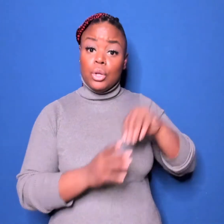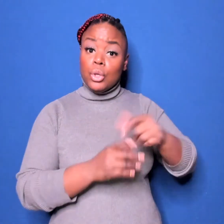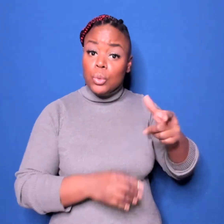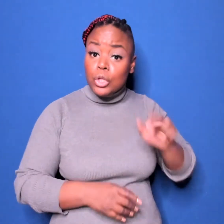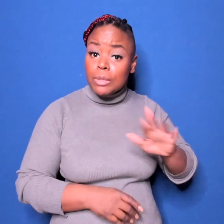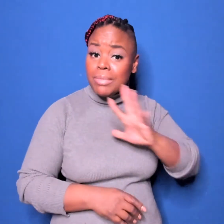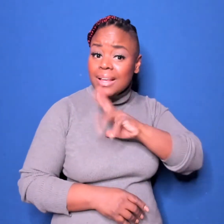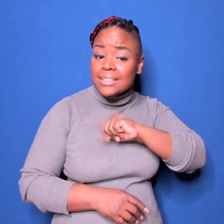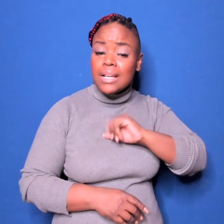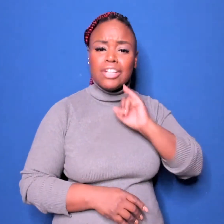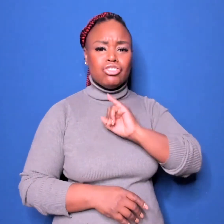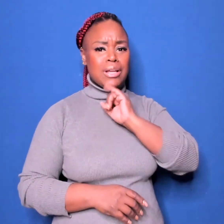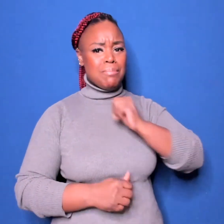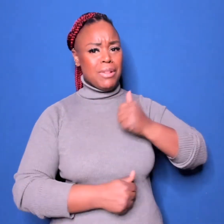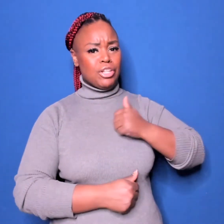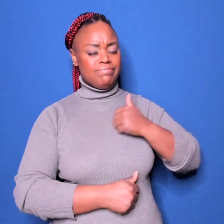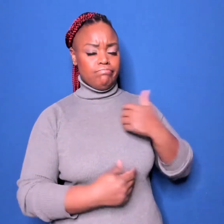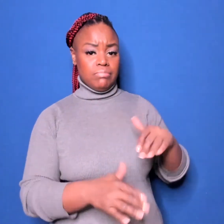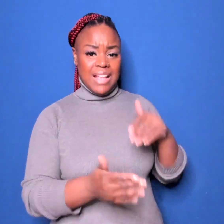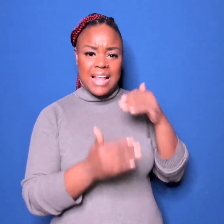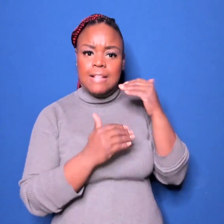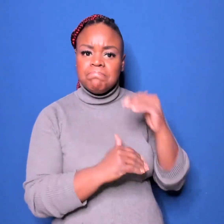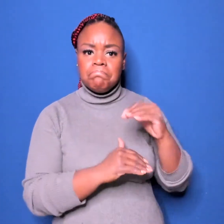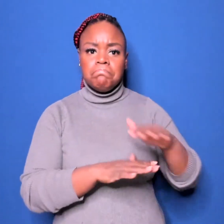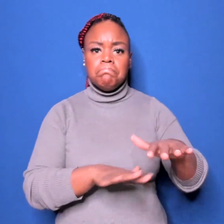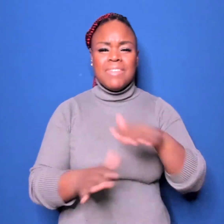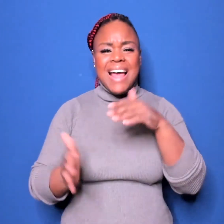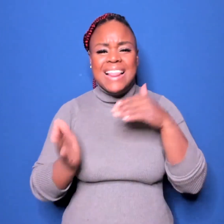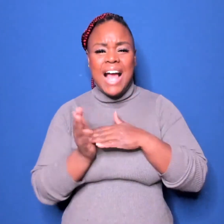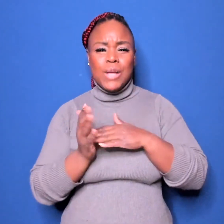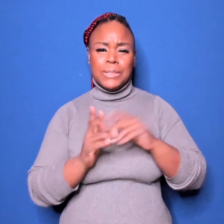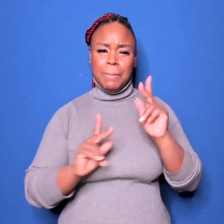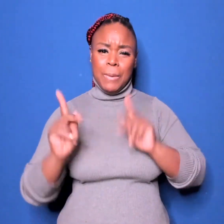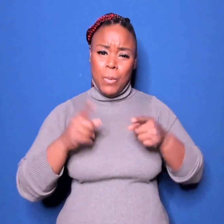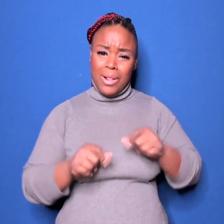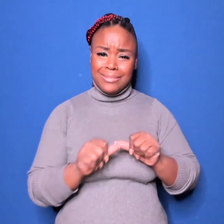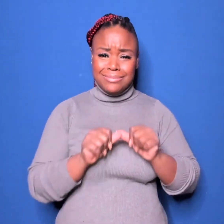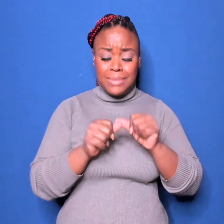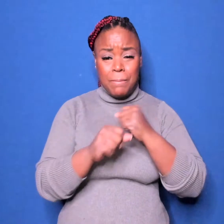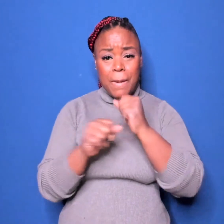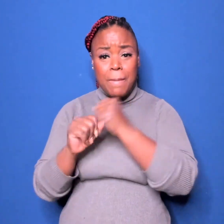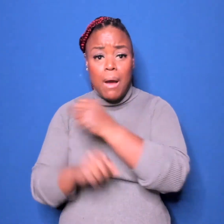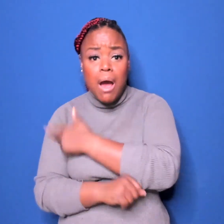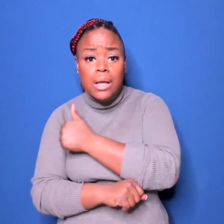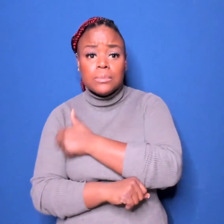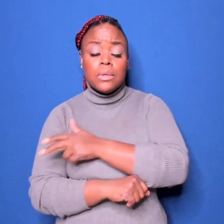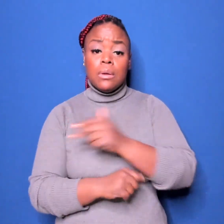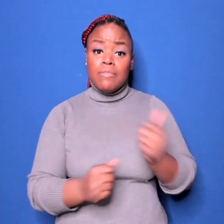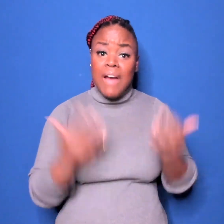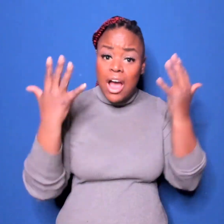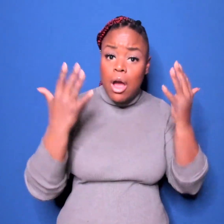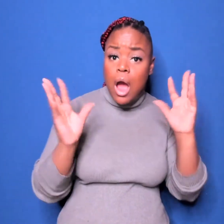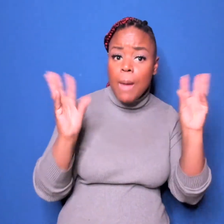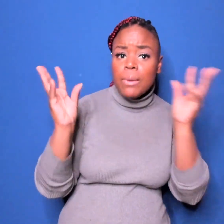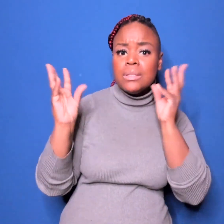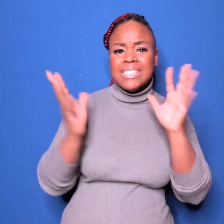including queer Palestinians. The Israeli military is disabling thousands of people, while it continues to bomb hospitals, fire on ambulances,